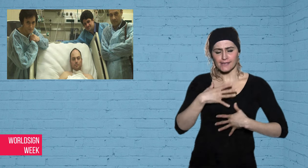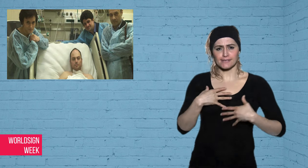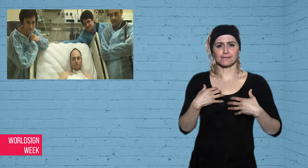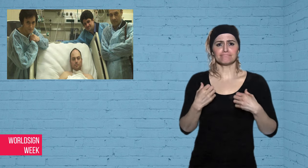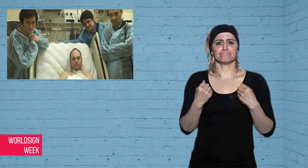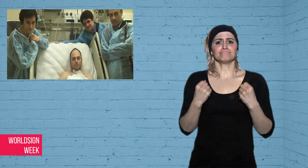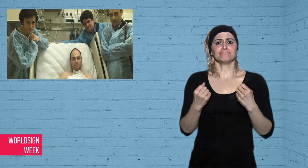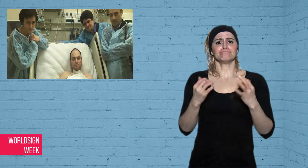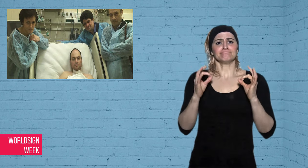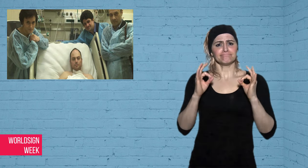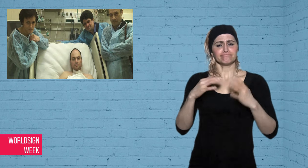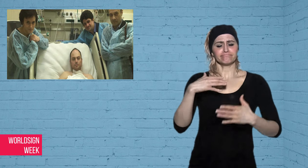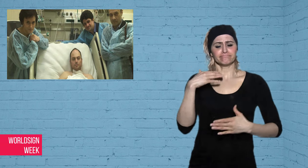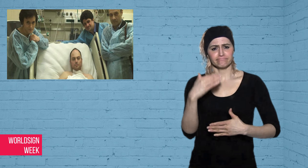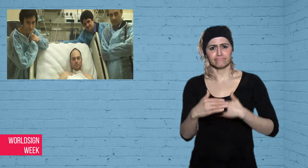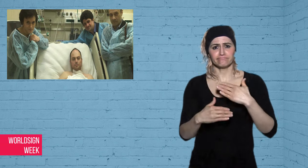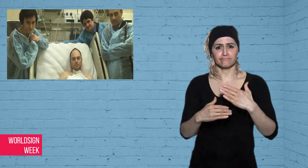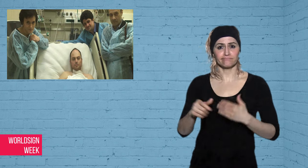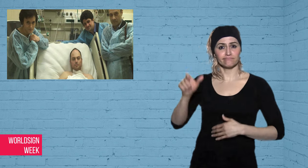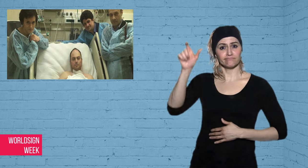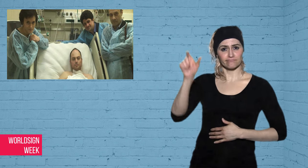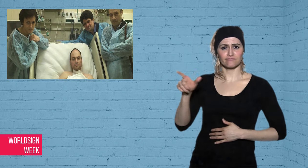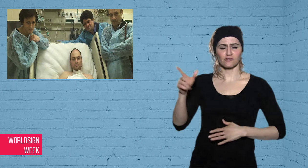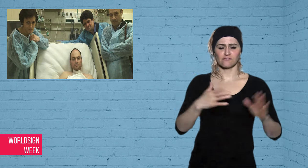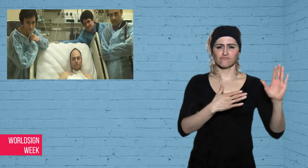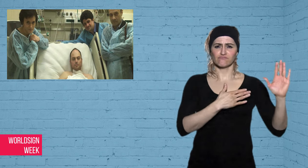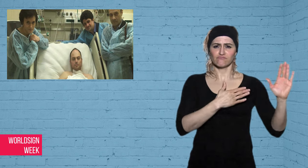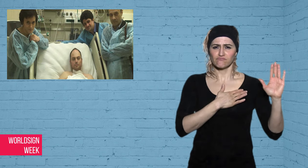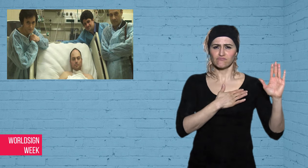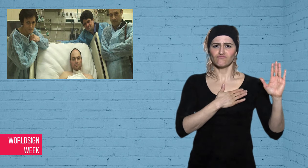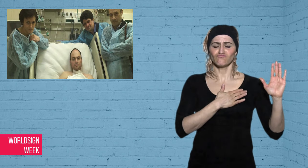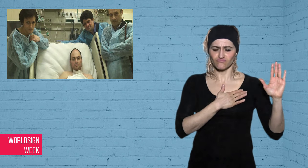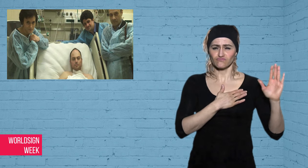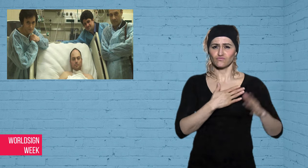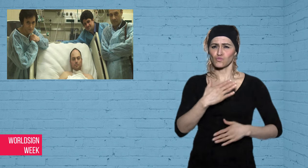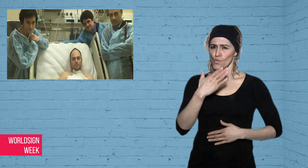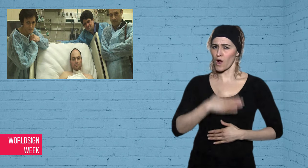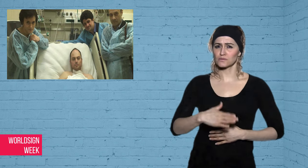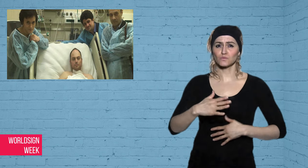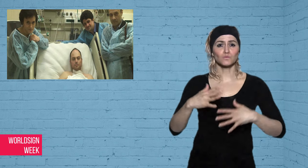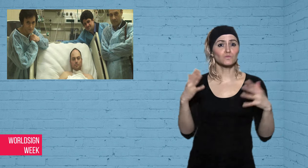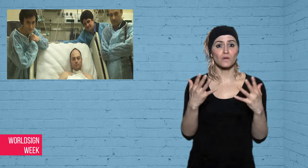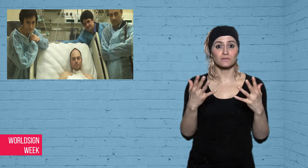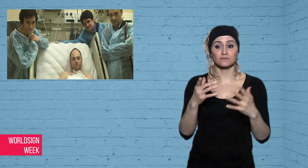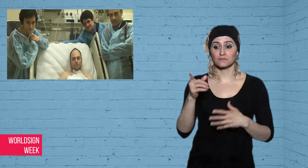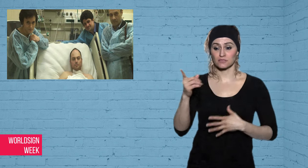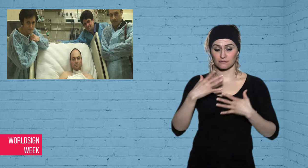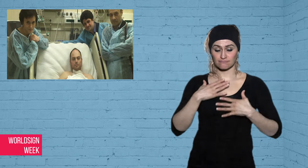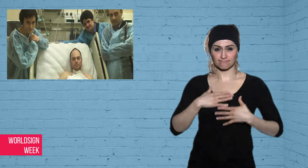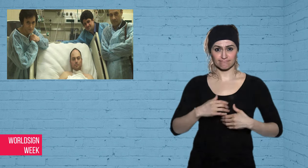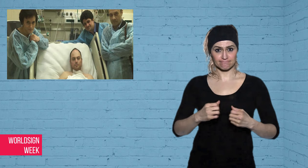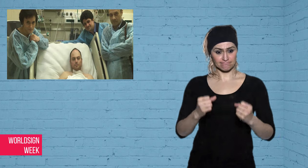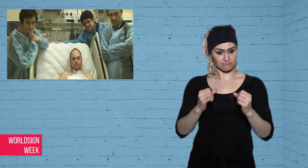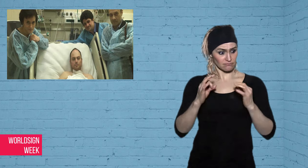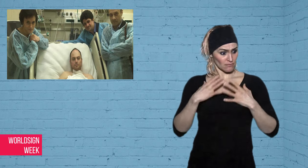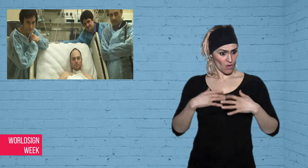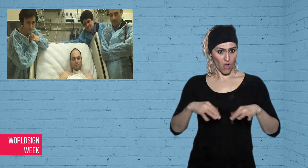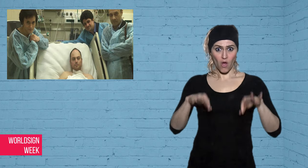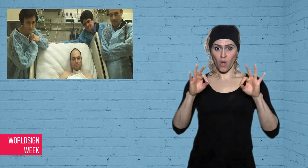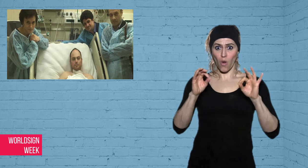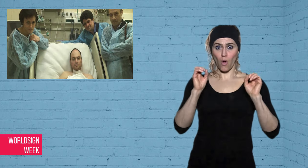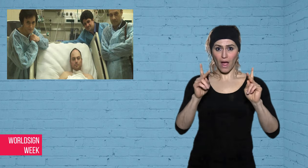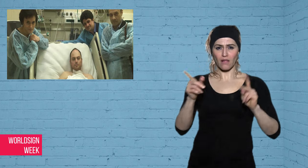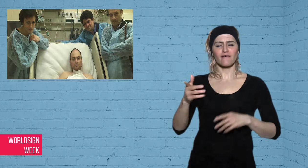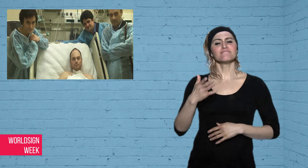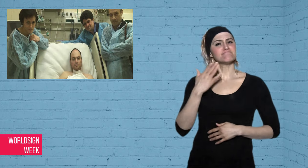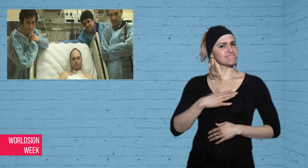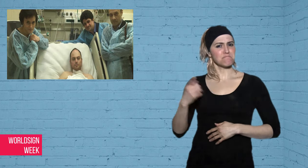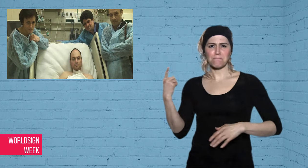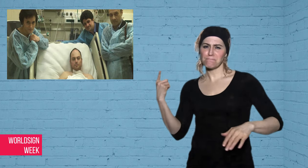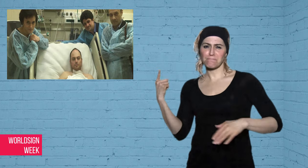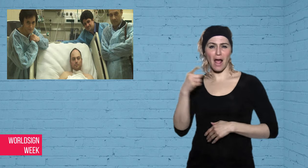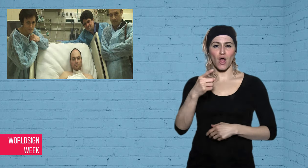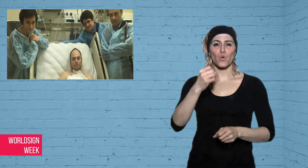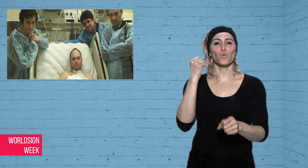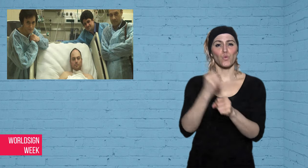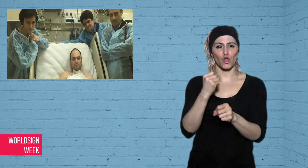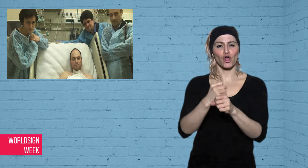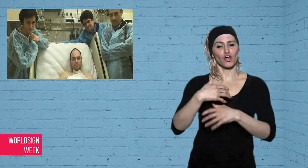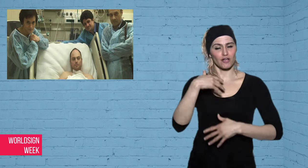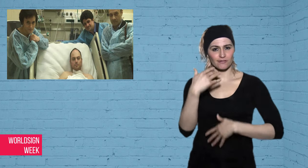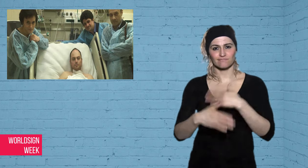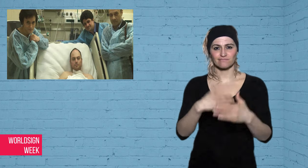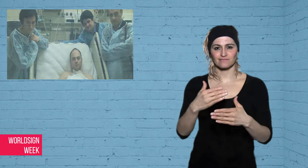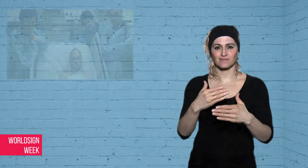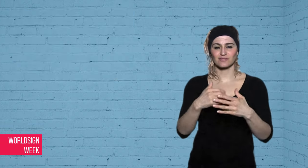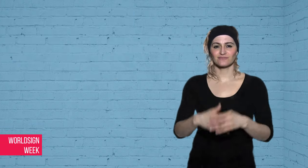work as soon he feels healthier.